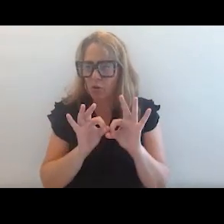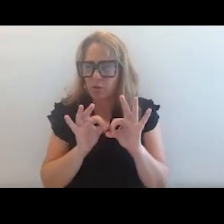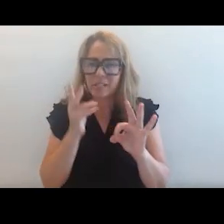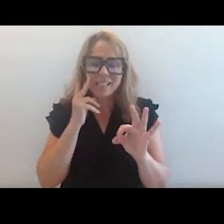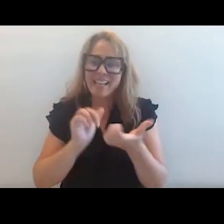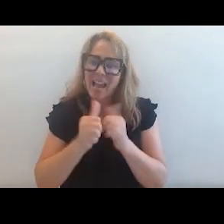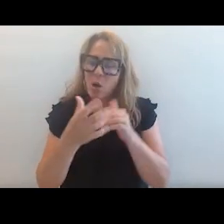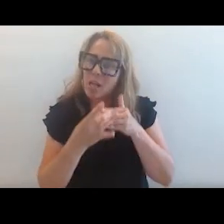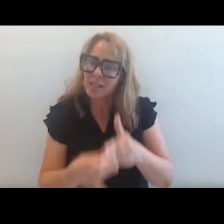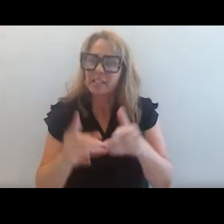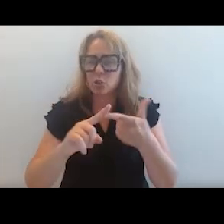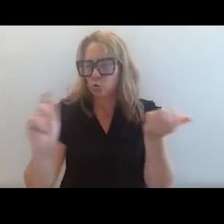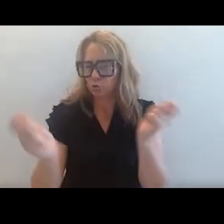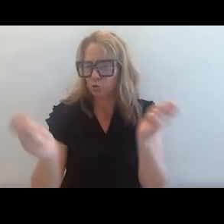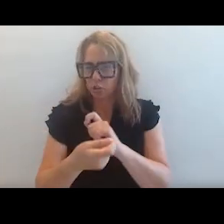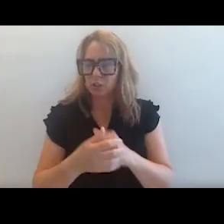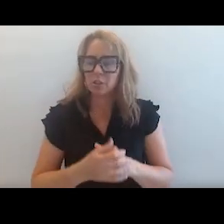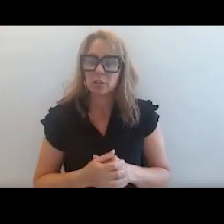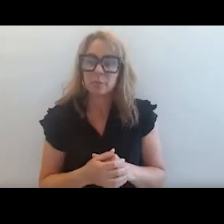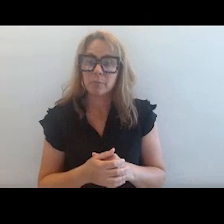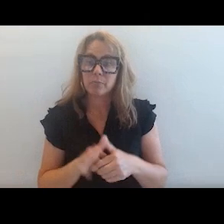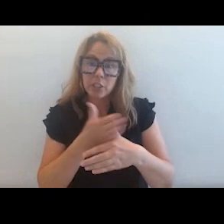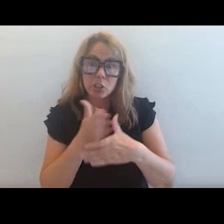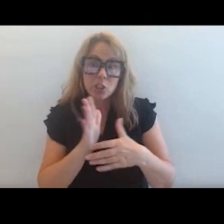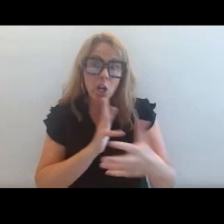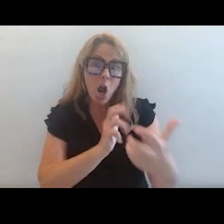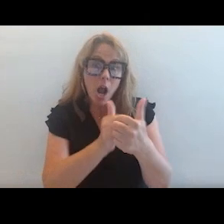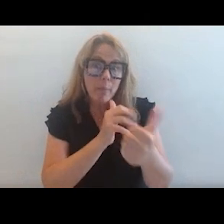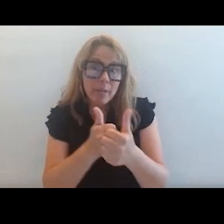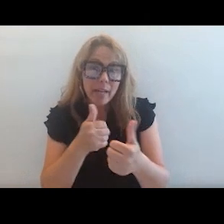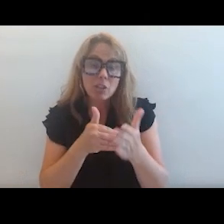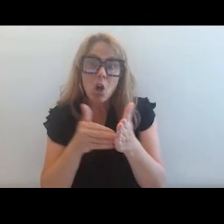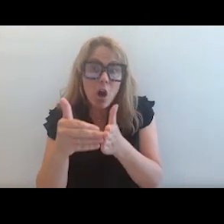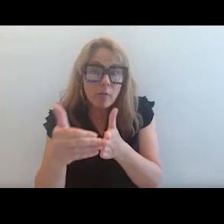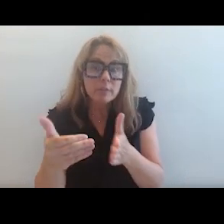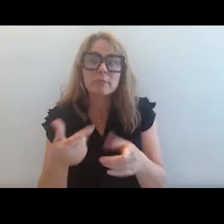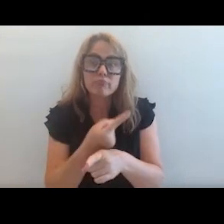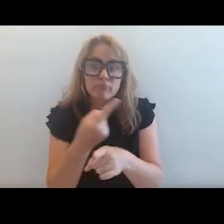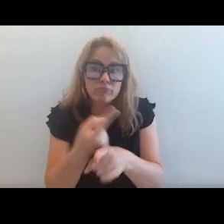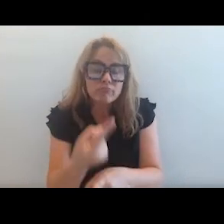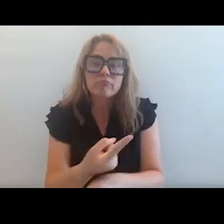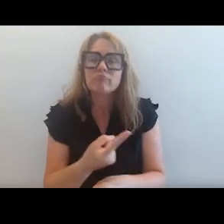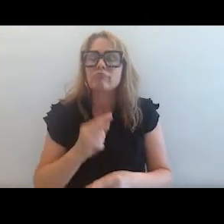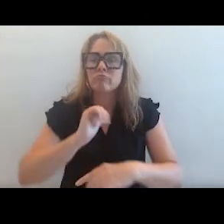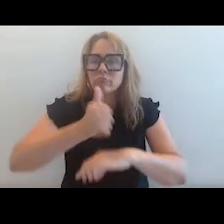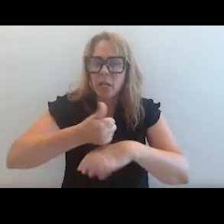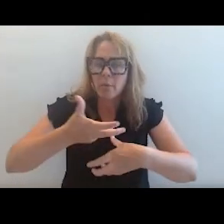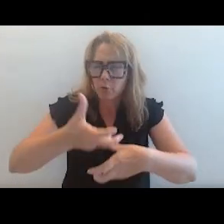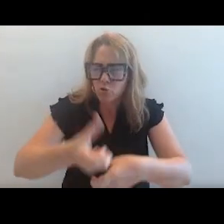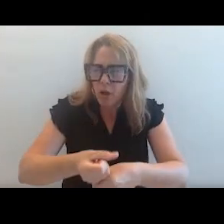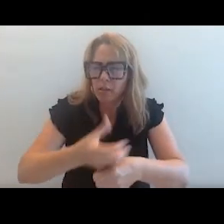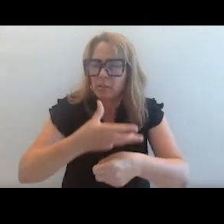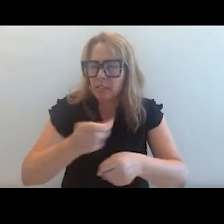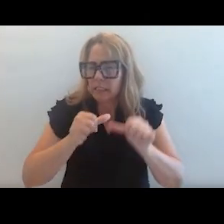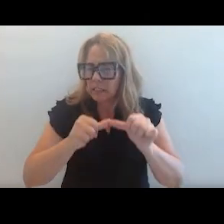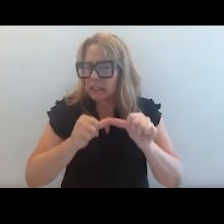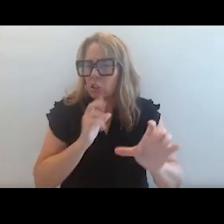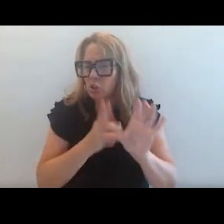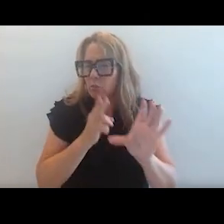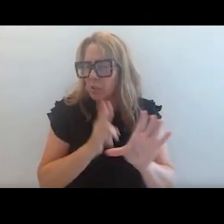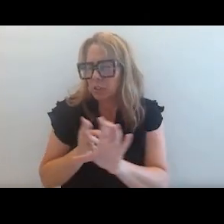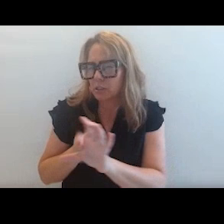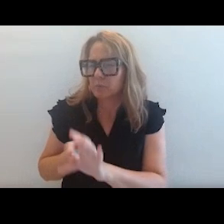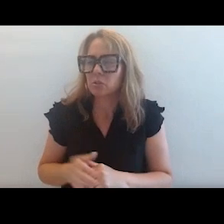changes. Share updates regularly to build trust and encourage continued participation. Use it to